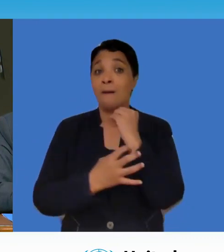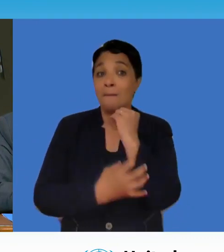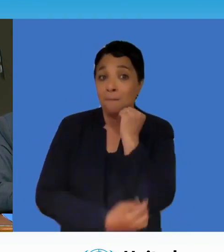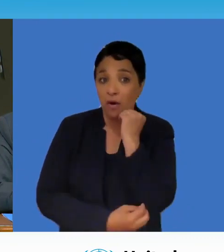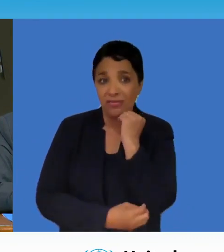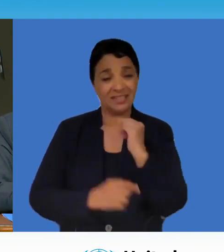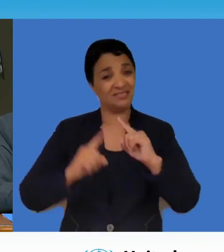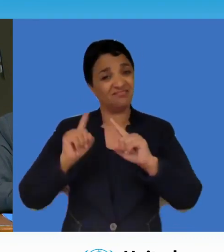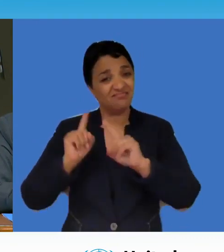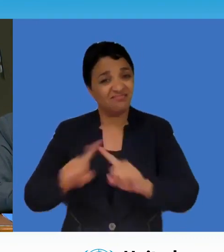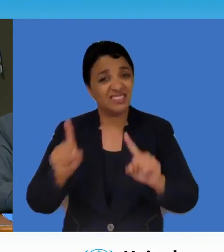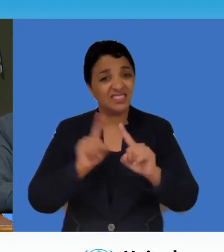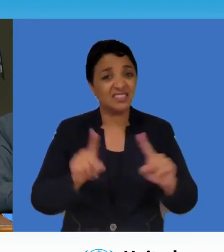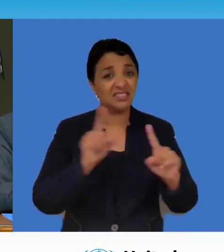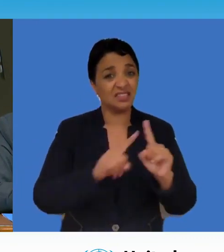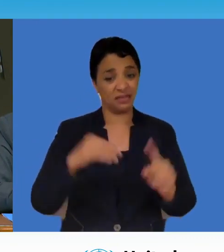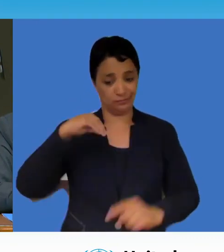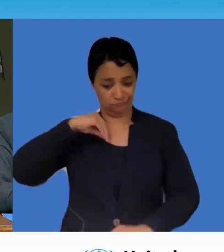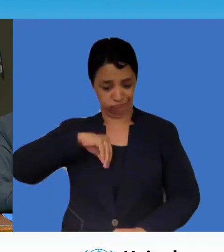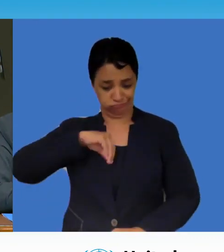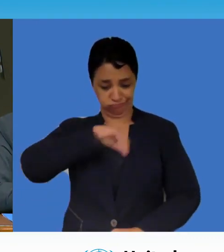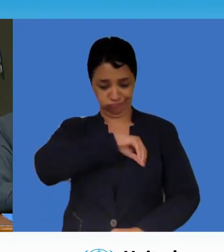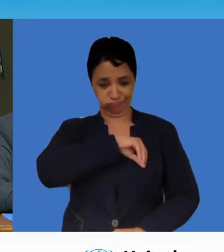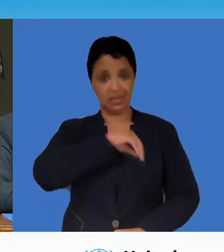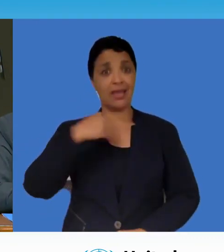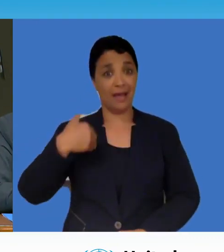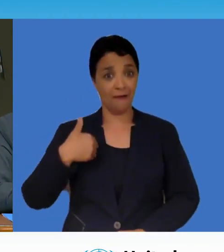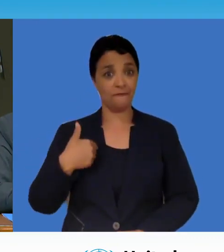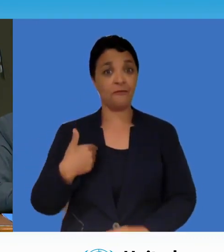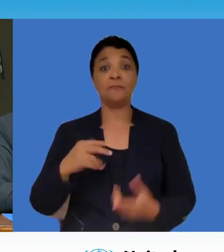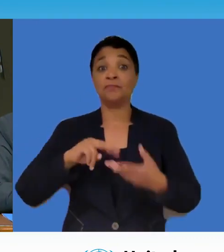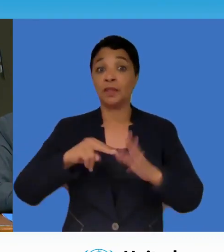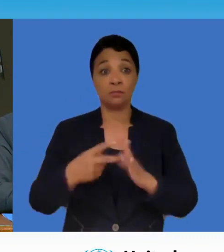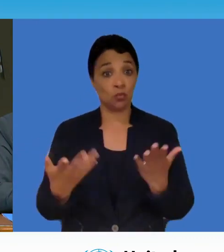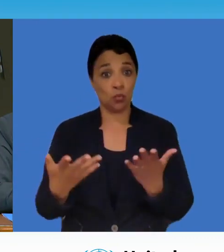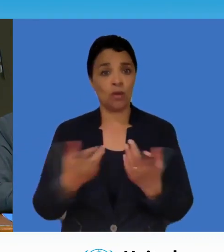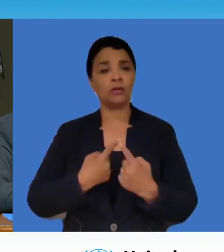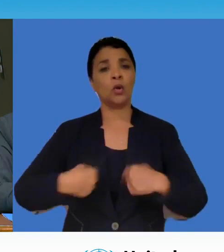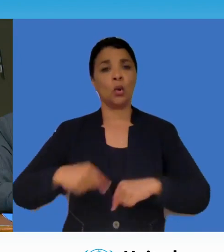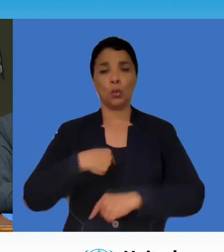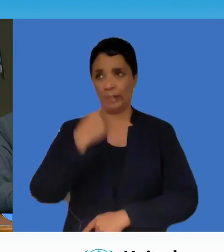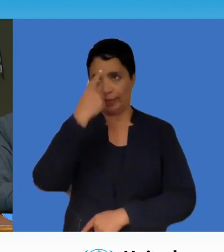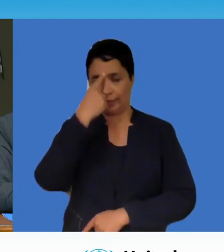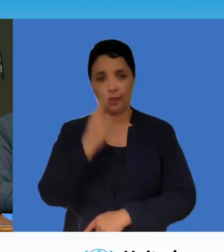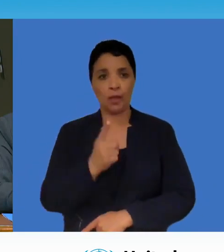multi-dimensional and that people have different identities and therefore it is incumbent on us